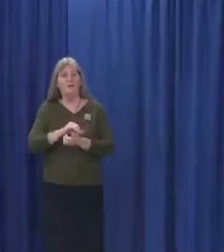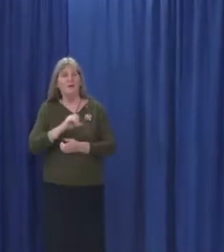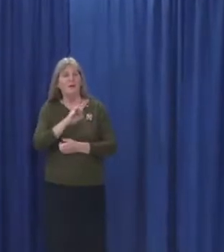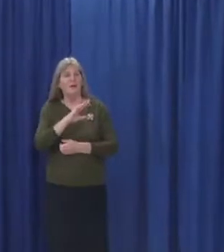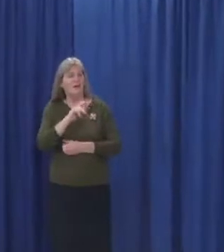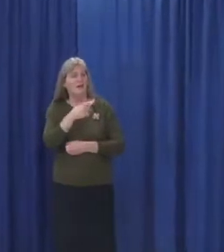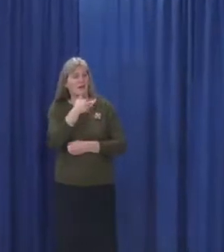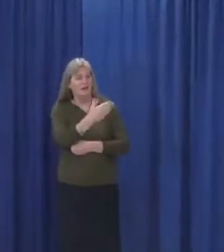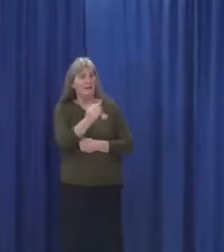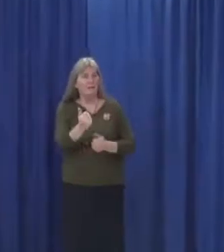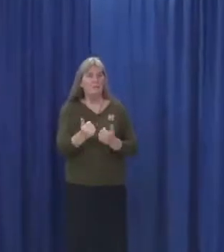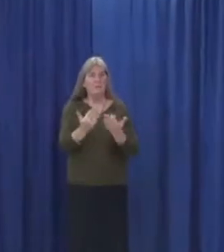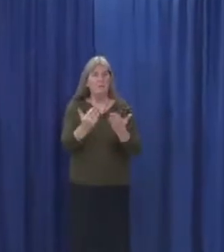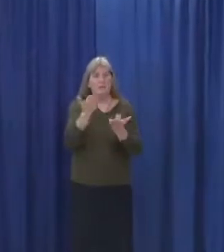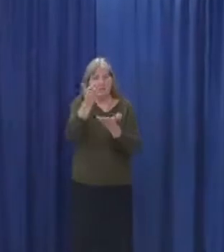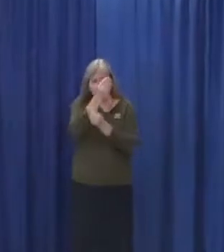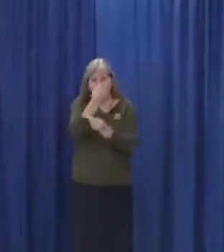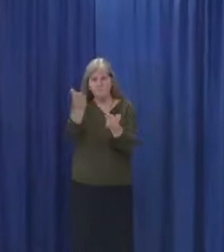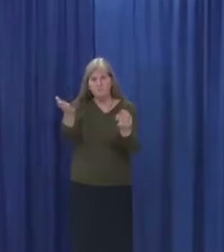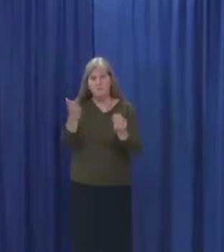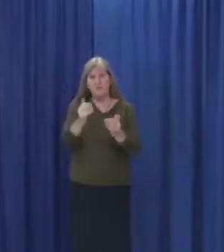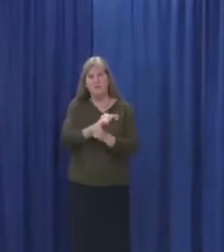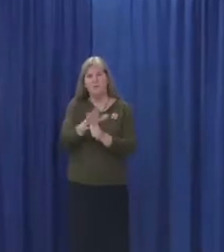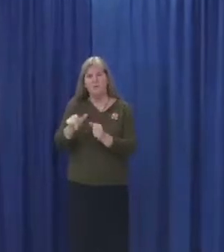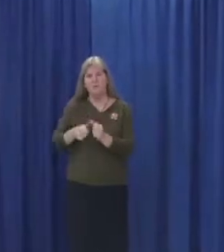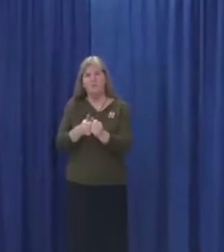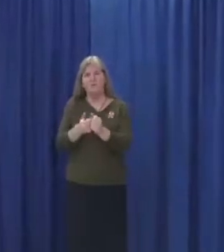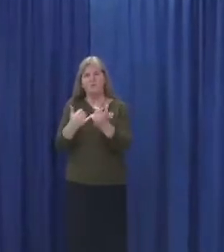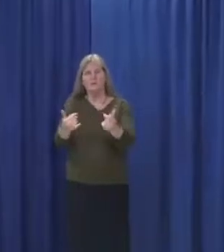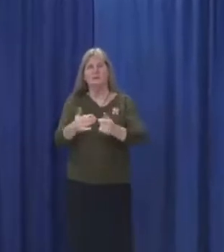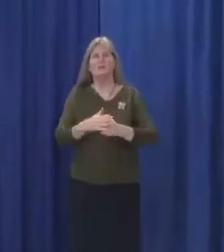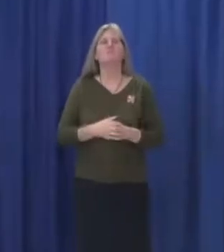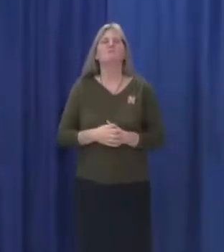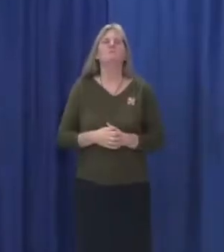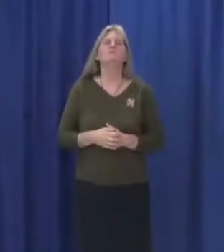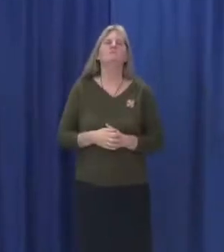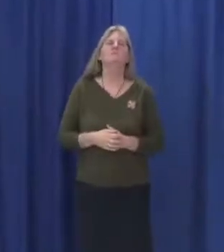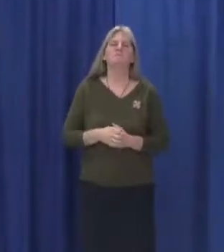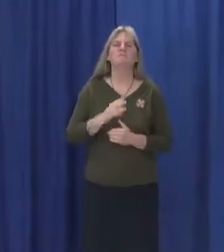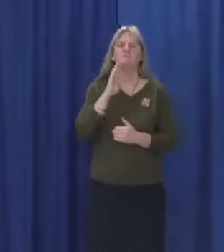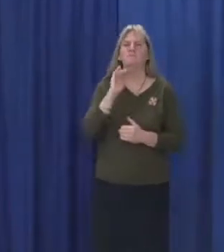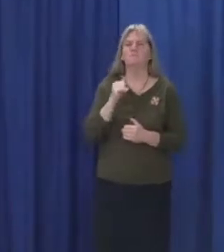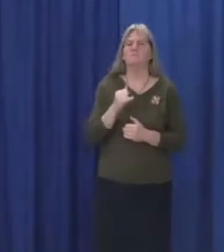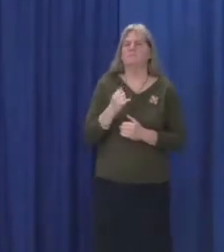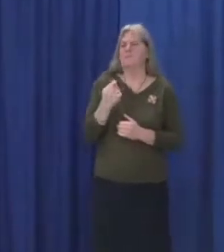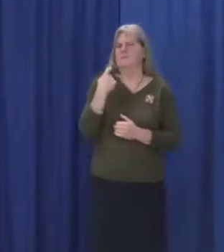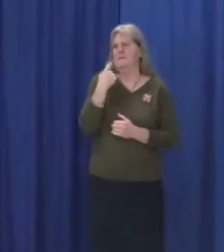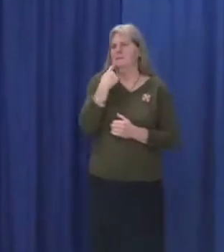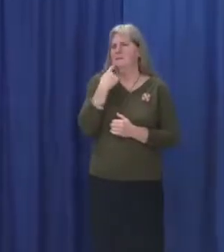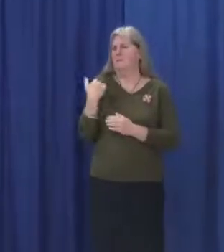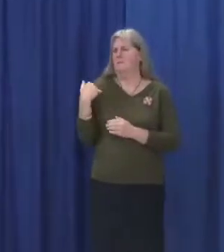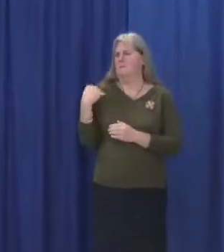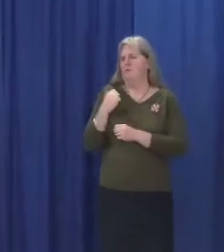Elliott to provide you with a COVID-19 update. Since our last update a little